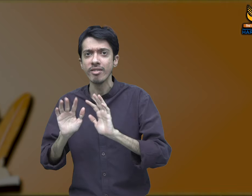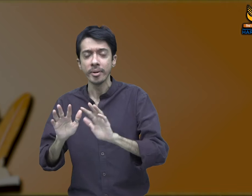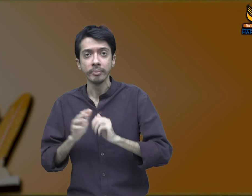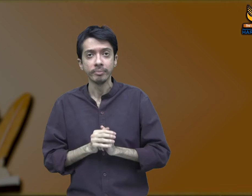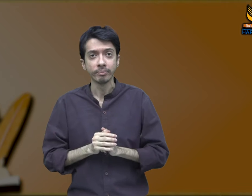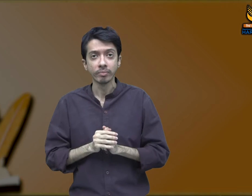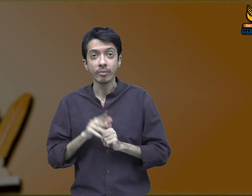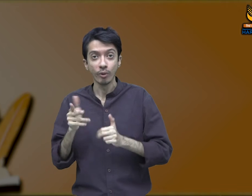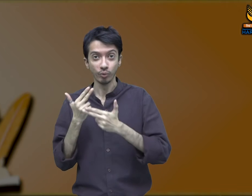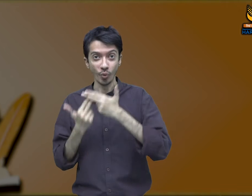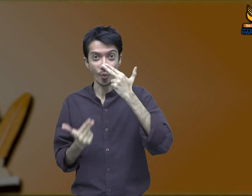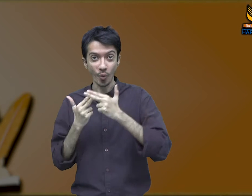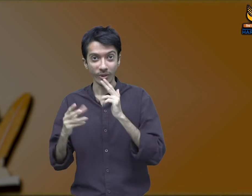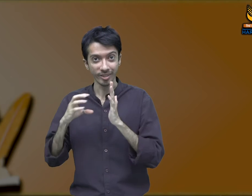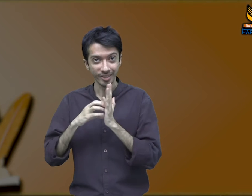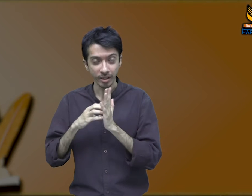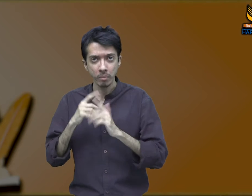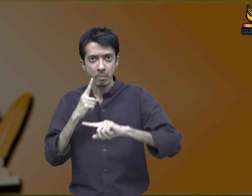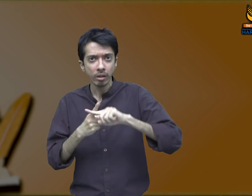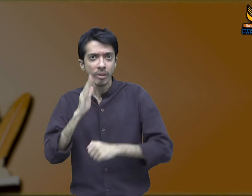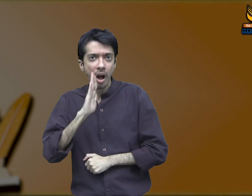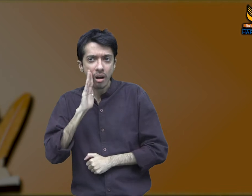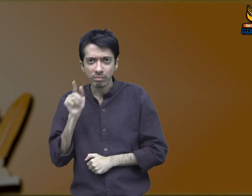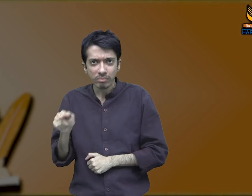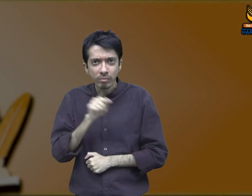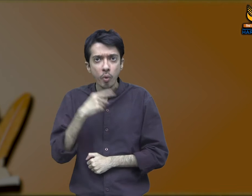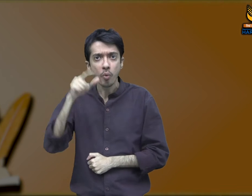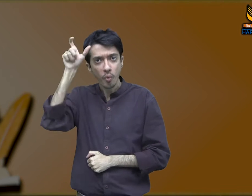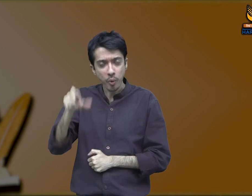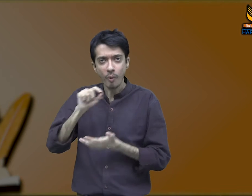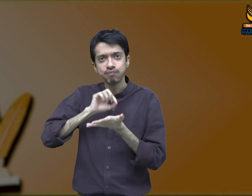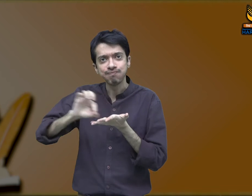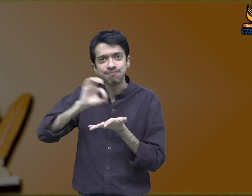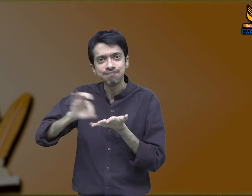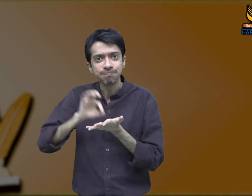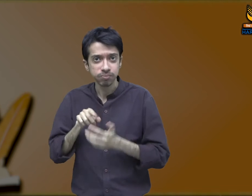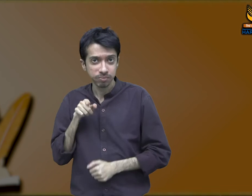There is a story about chimney sweepers by an author Charles Lamb. Here, I am using one part of the story